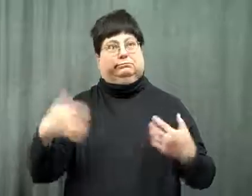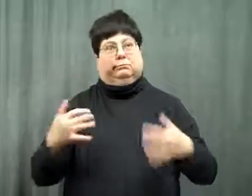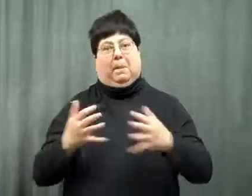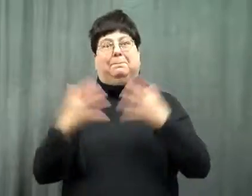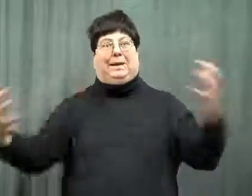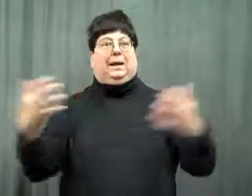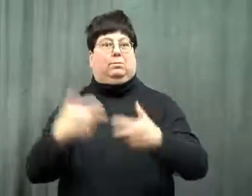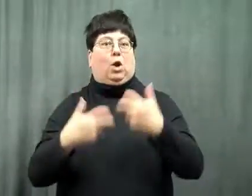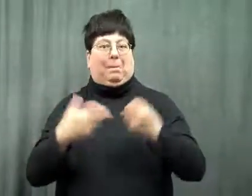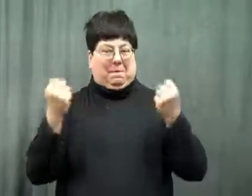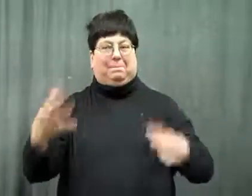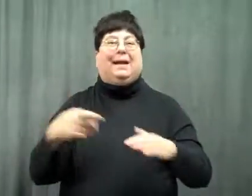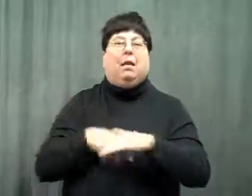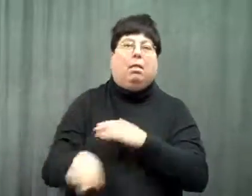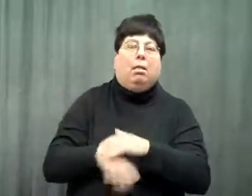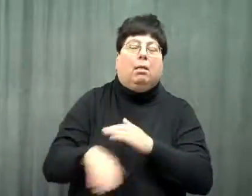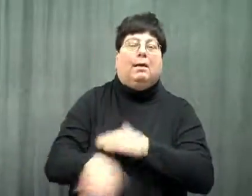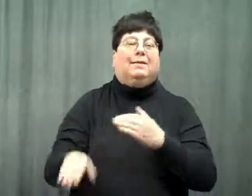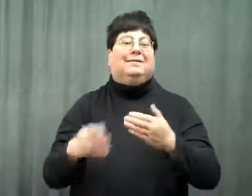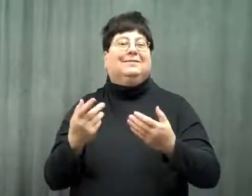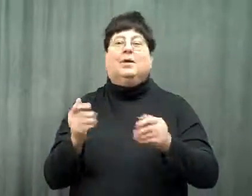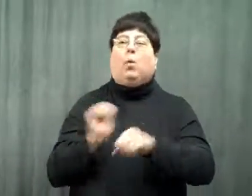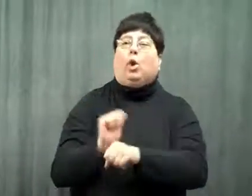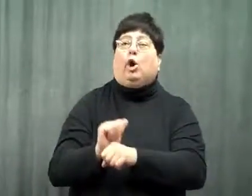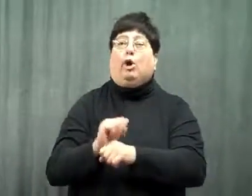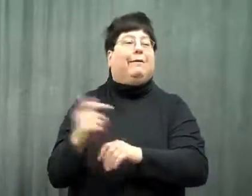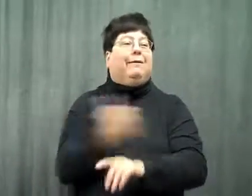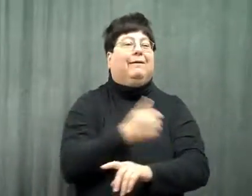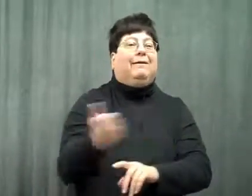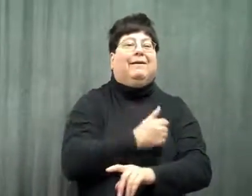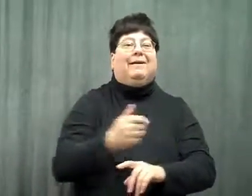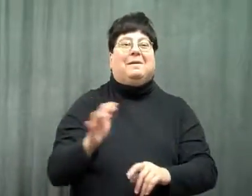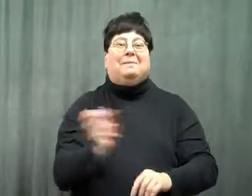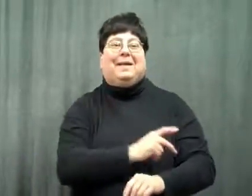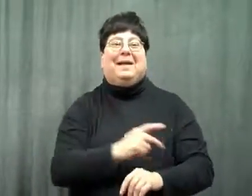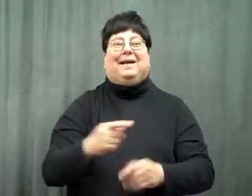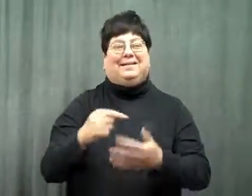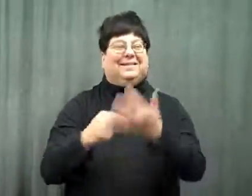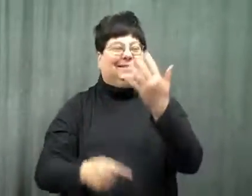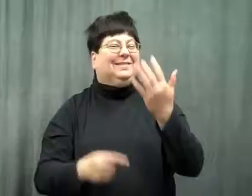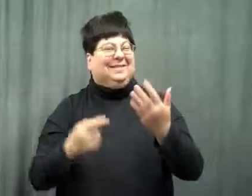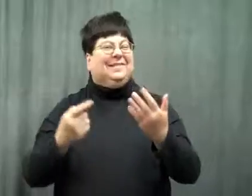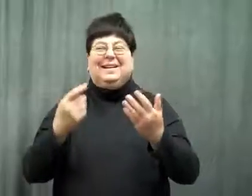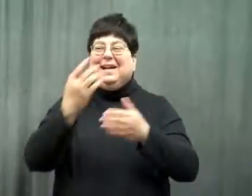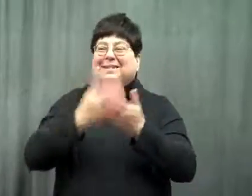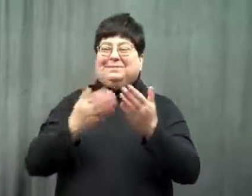It is a huge problem, as many come in to work, going back and forth.